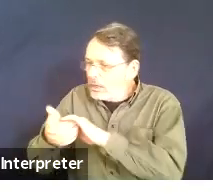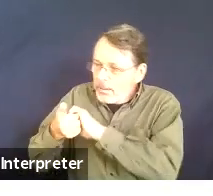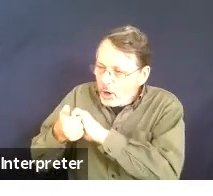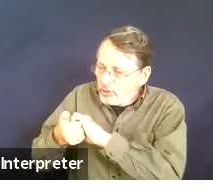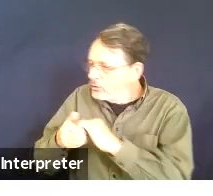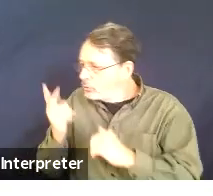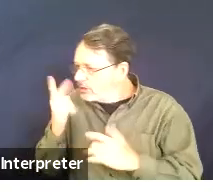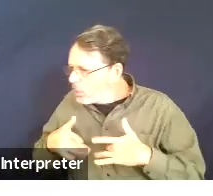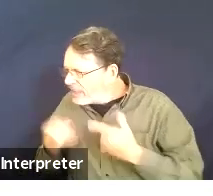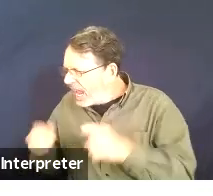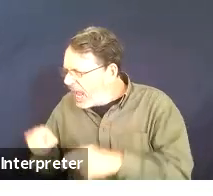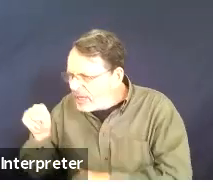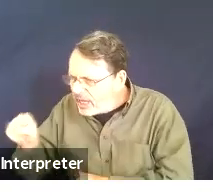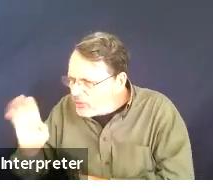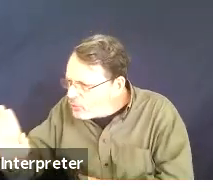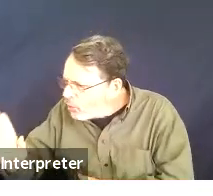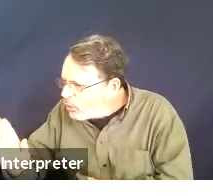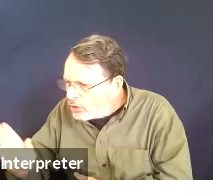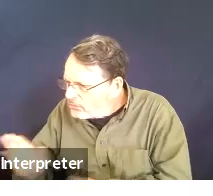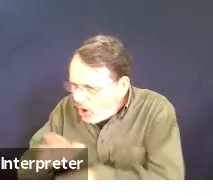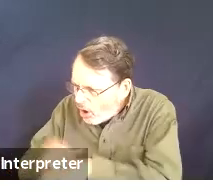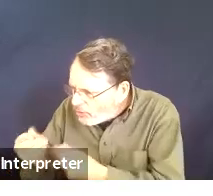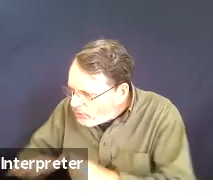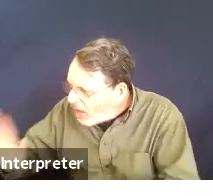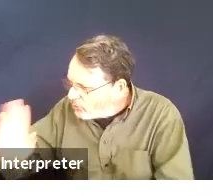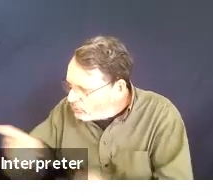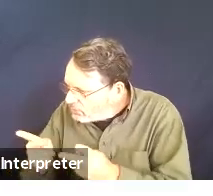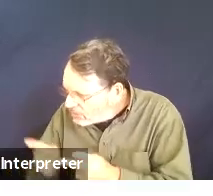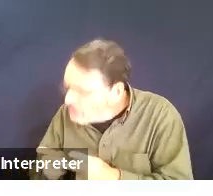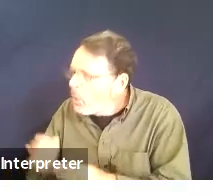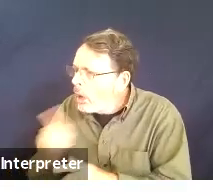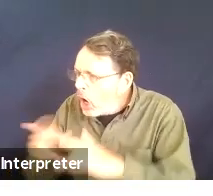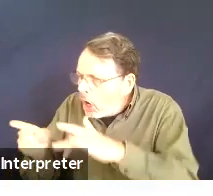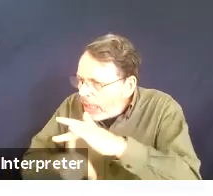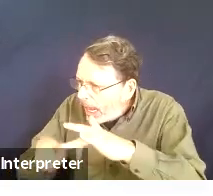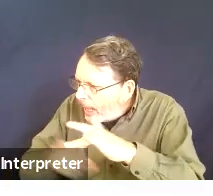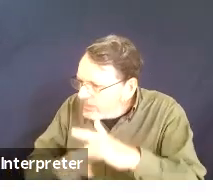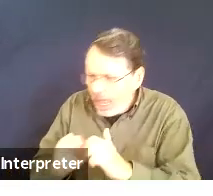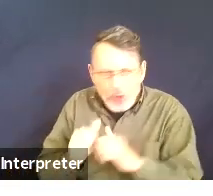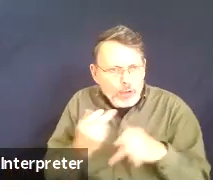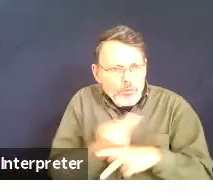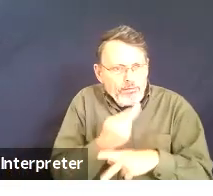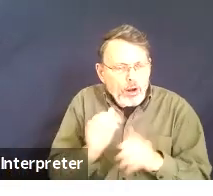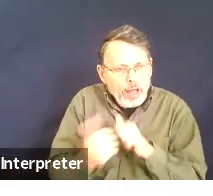the ground, identifying what possible gaps are and how we could figure out how to address them. This